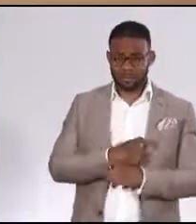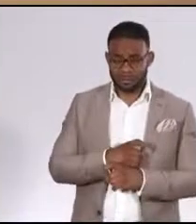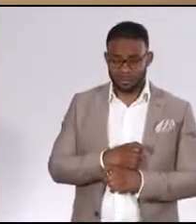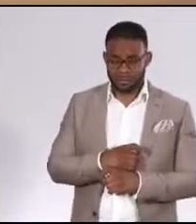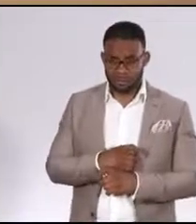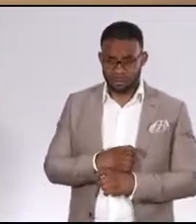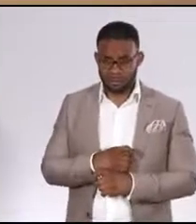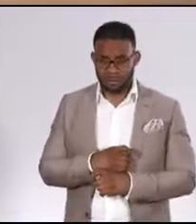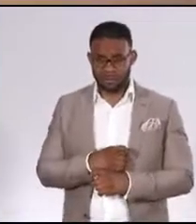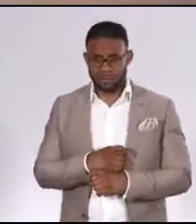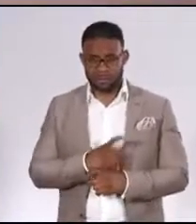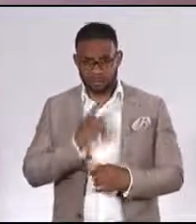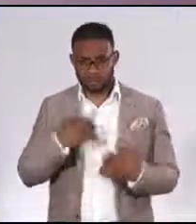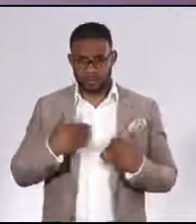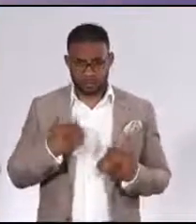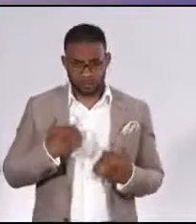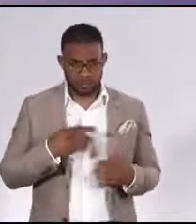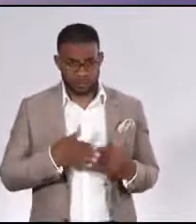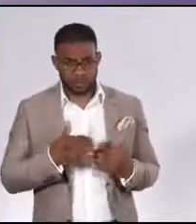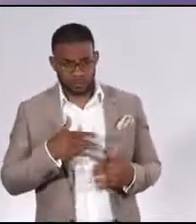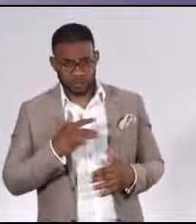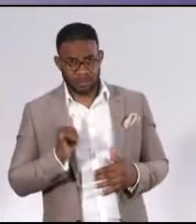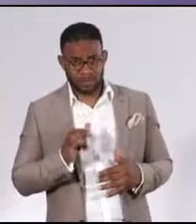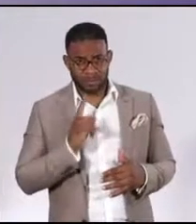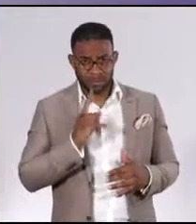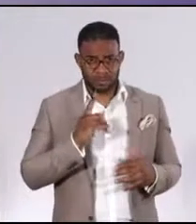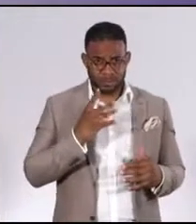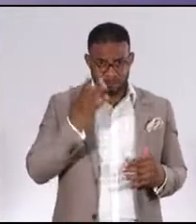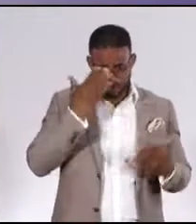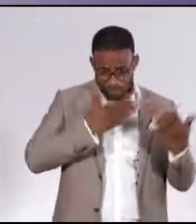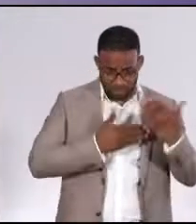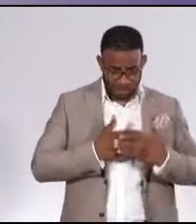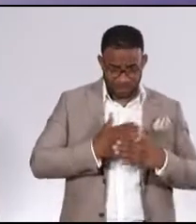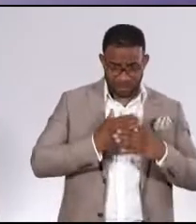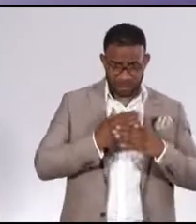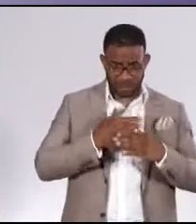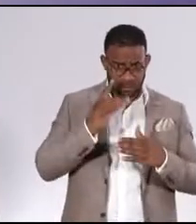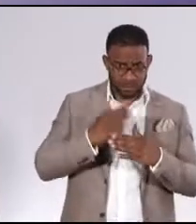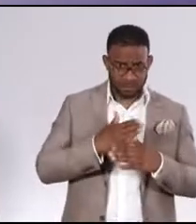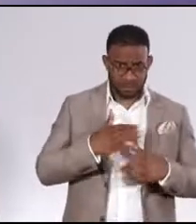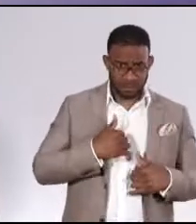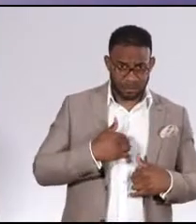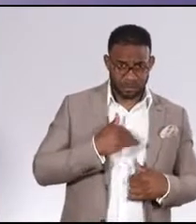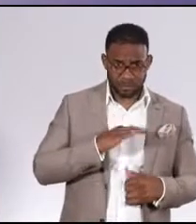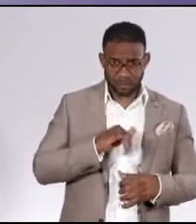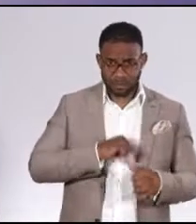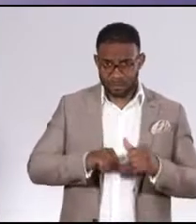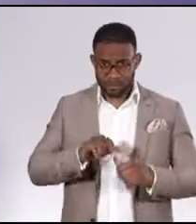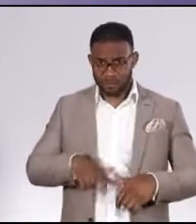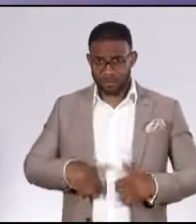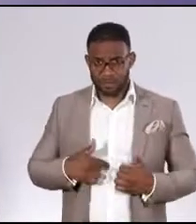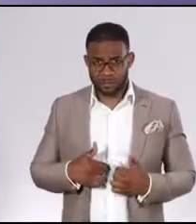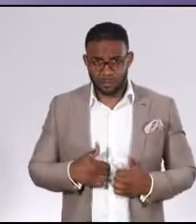Being younger. I almost feel like there's an invisible barrier between me and my social life and people, my age,